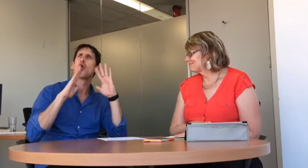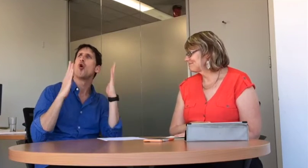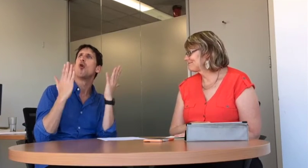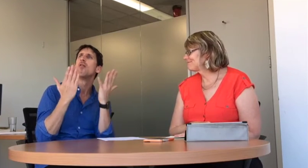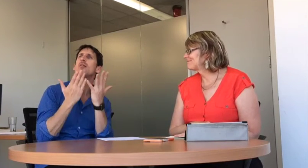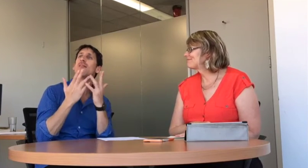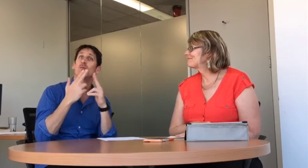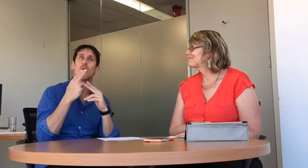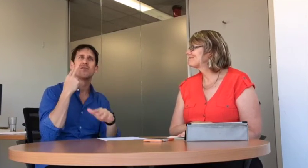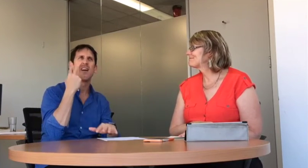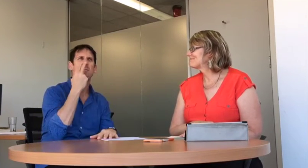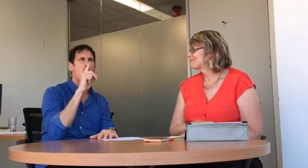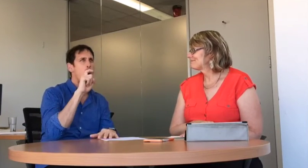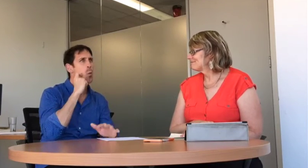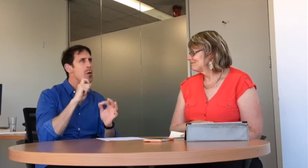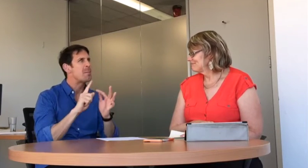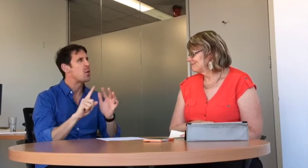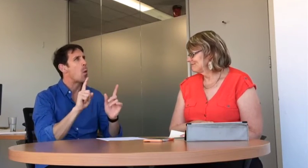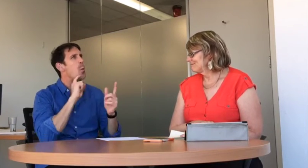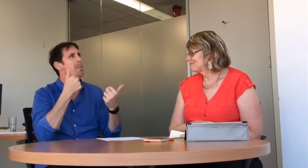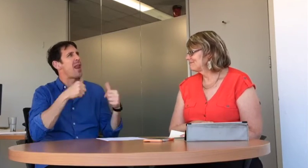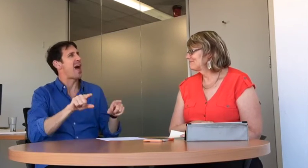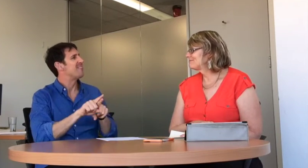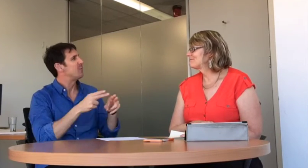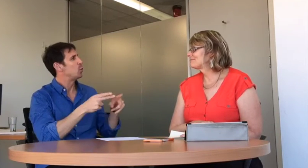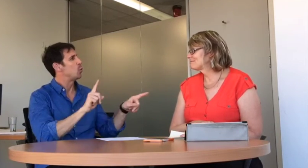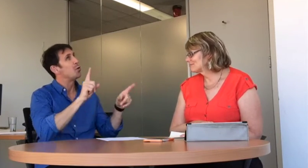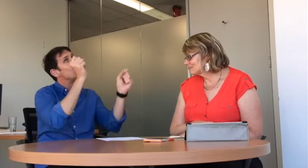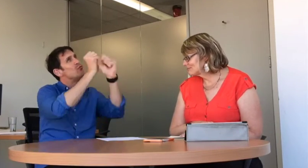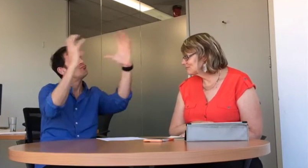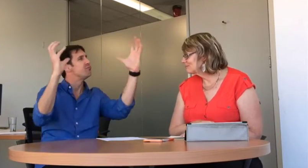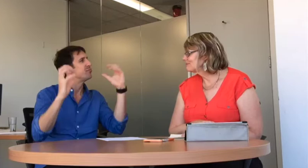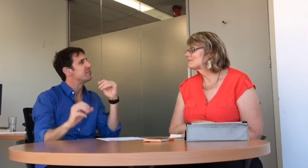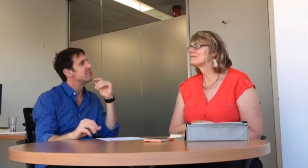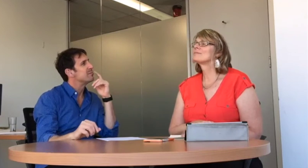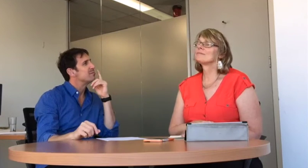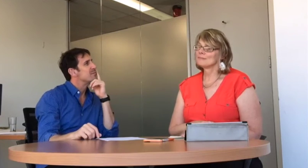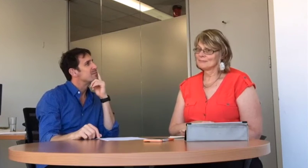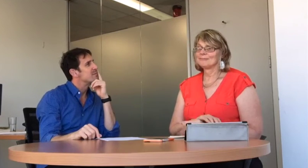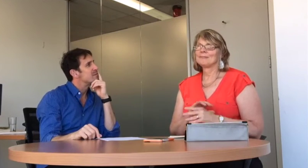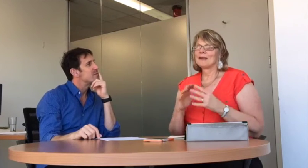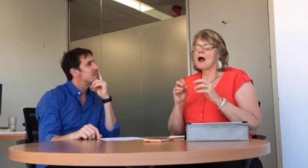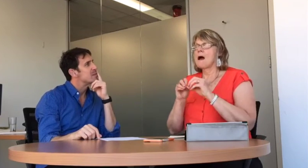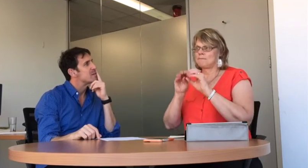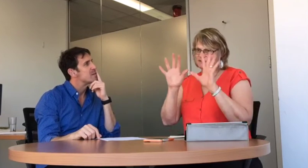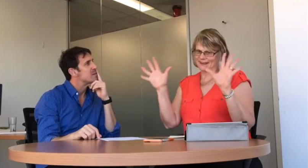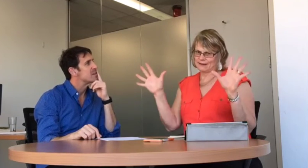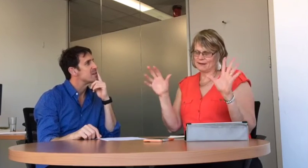Hmm. So what's your utopia for deaf-blind people? What would it be like to you?